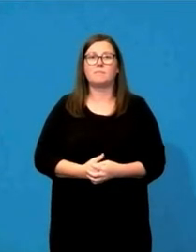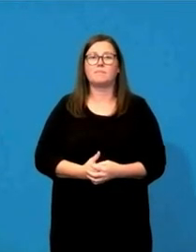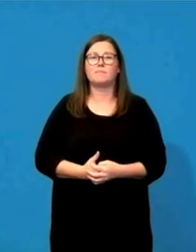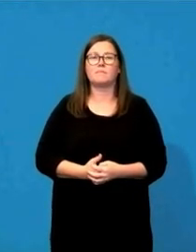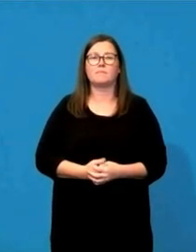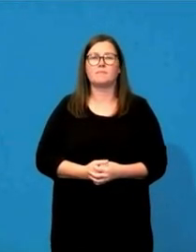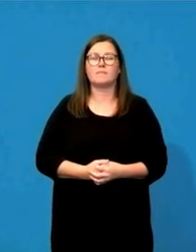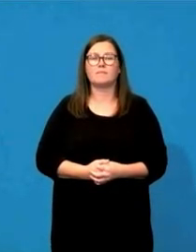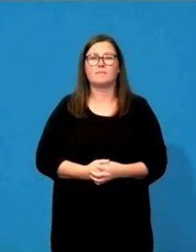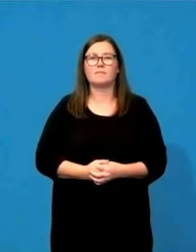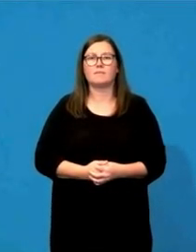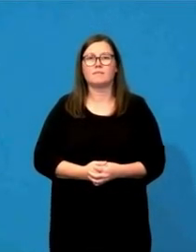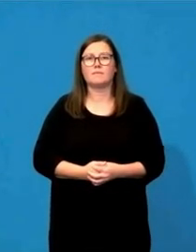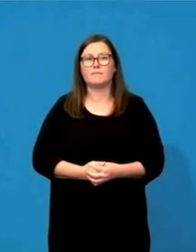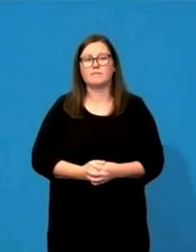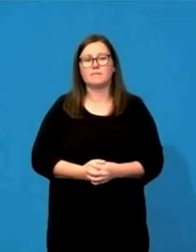And the family will always do that, regardless.